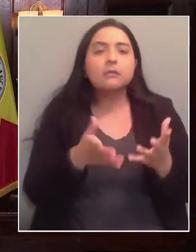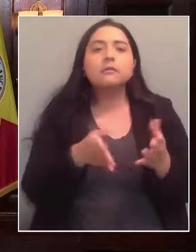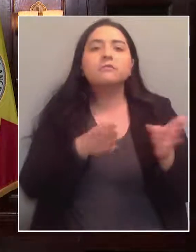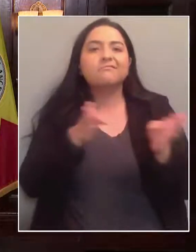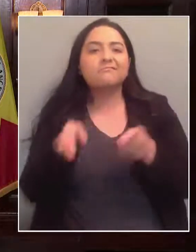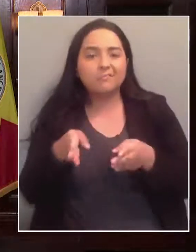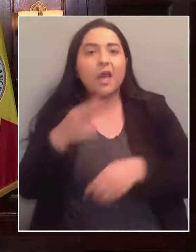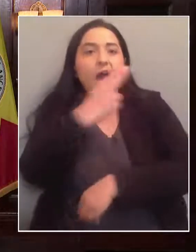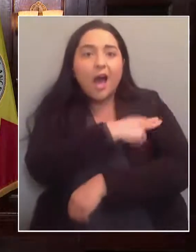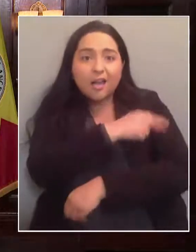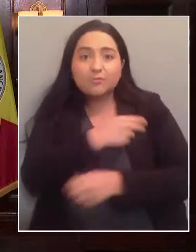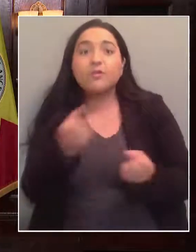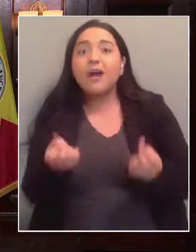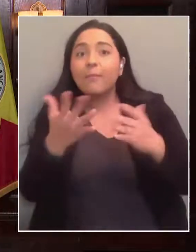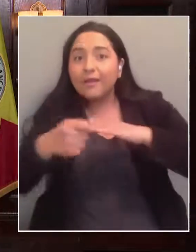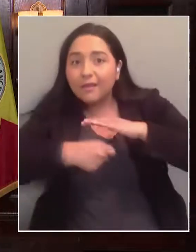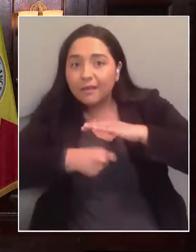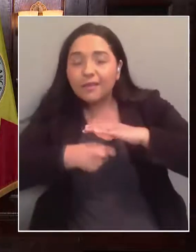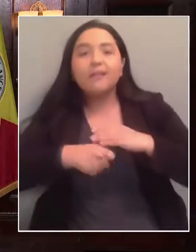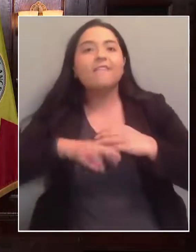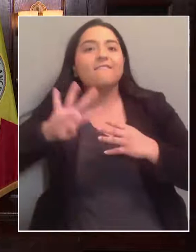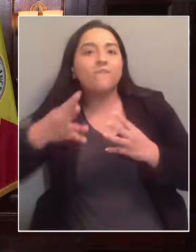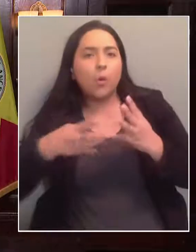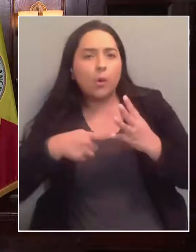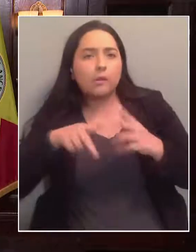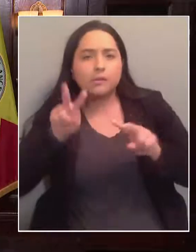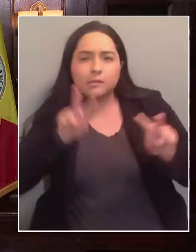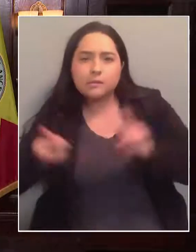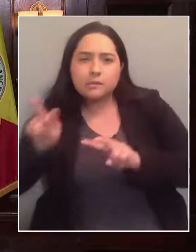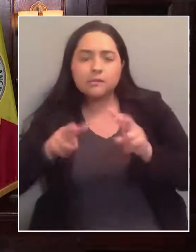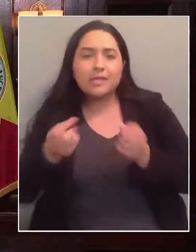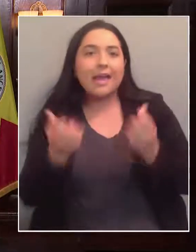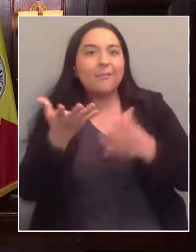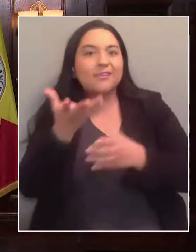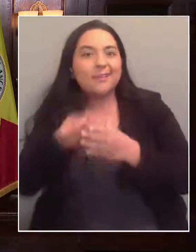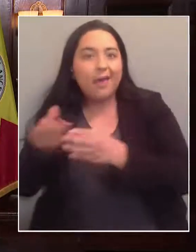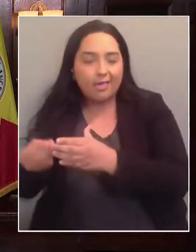FOURTH IS THE WORSE ONE, IS HOW MANY PEOPLE WE'VE LOSTED.